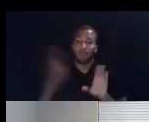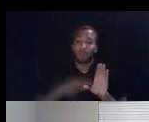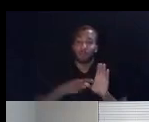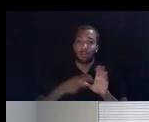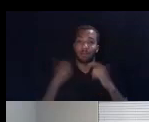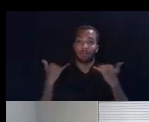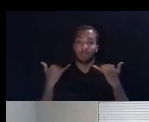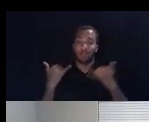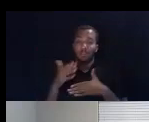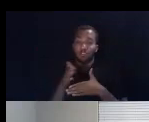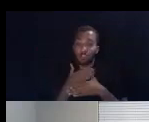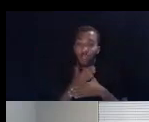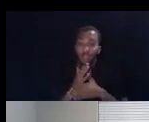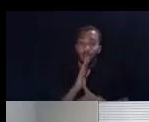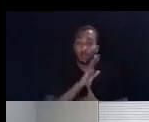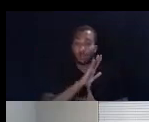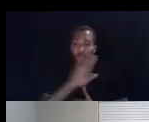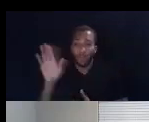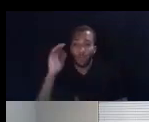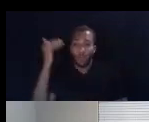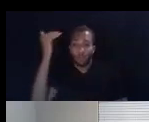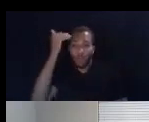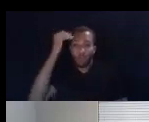and sharing all of your knowledge and expertise.